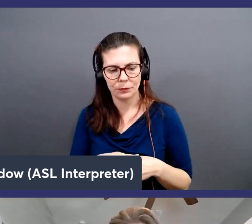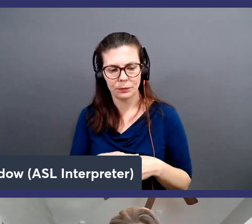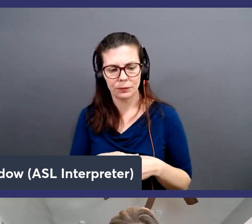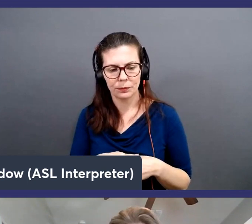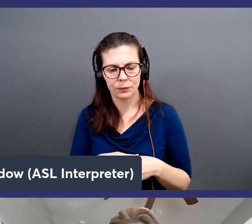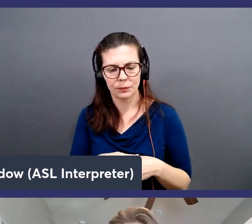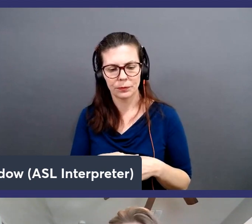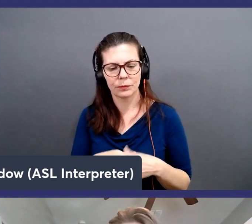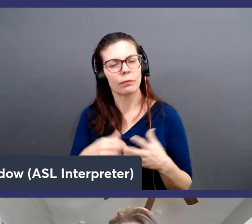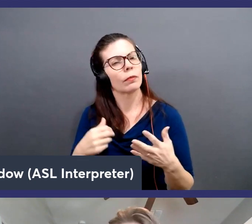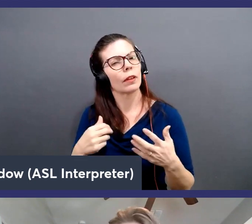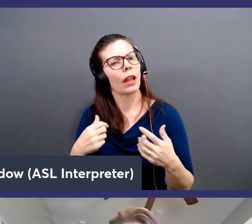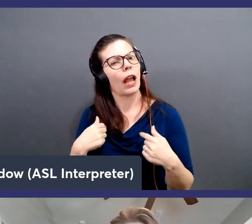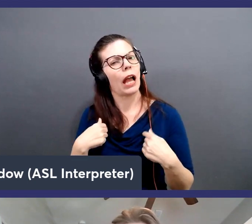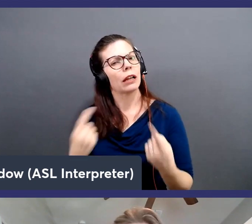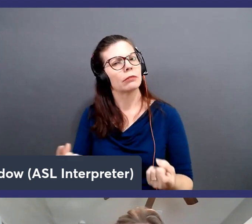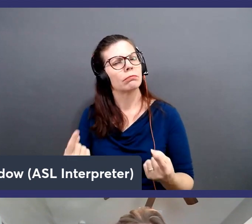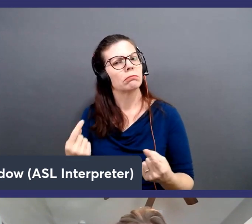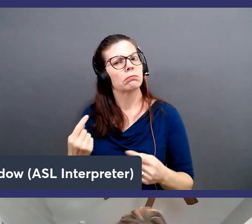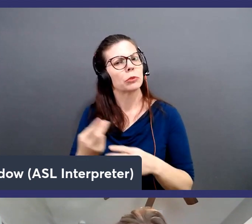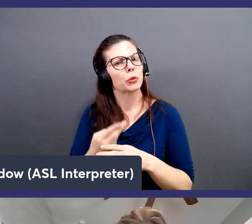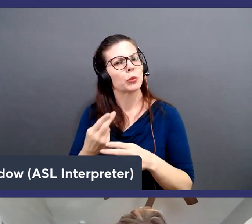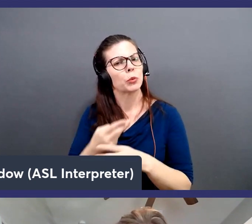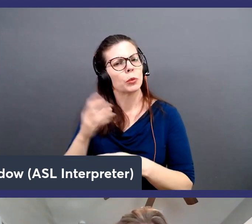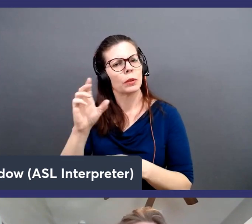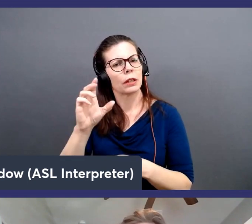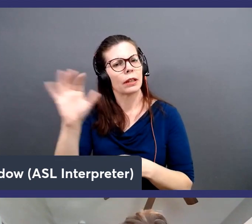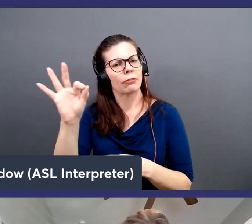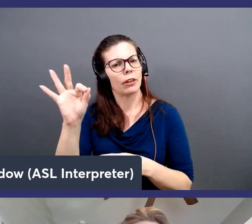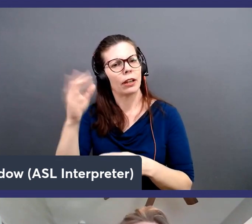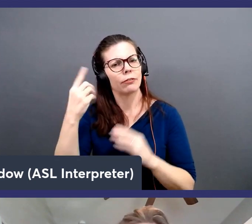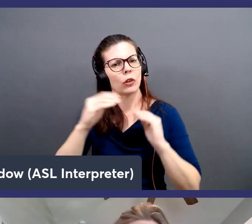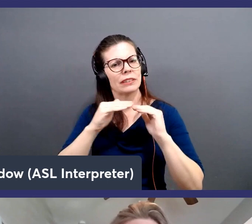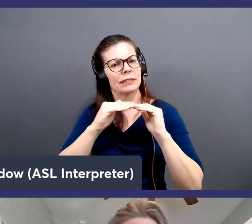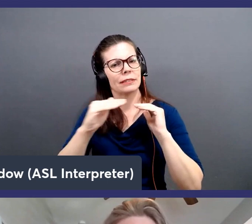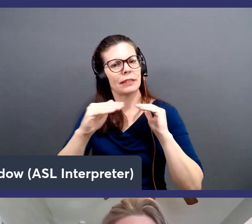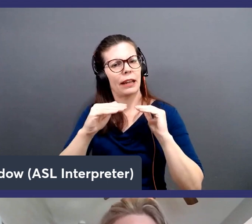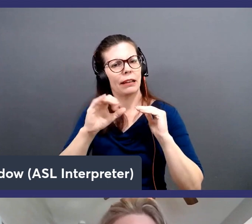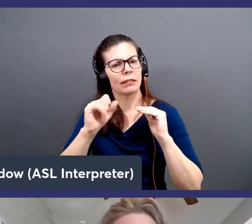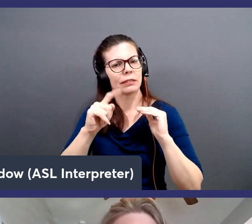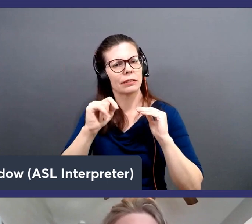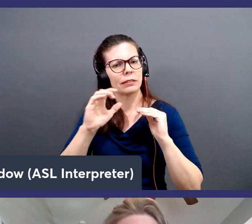I'm used to using CloudFront with static content for sure. Anytime I have an S3 bucket,